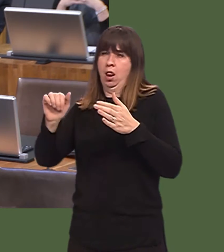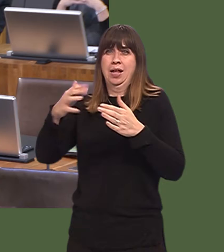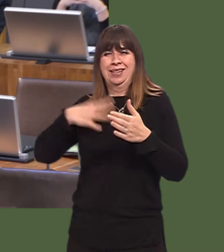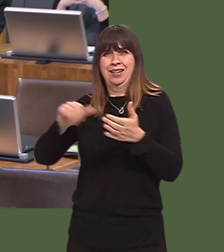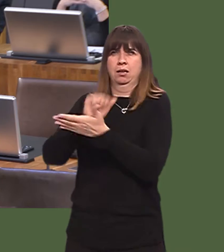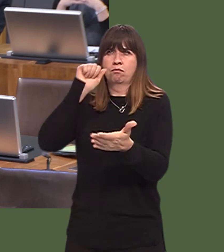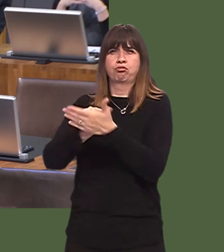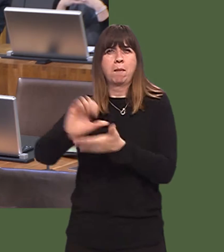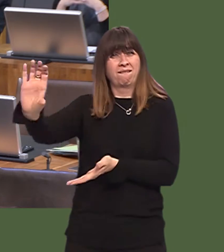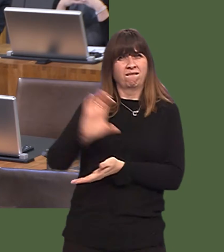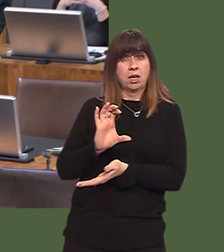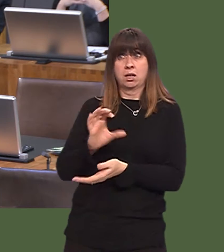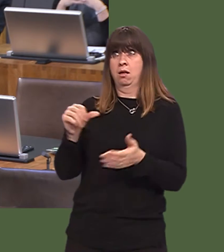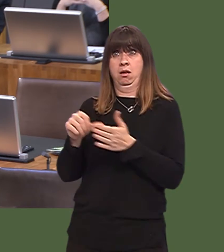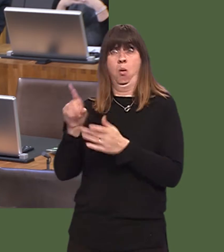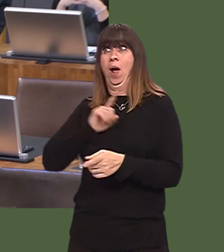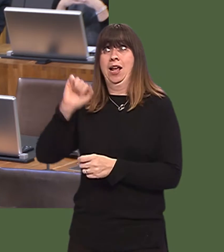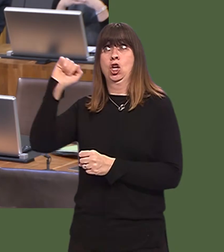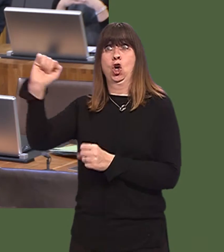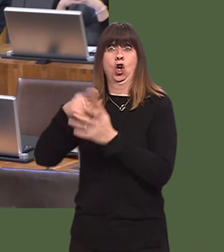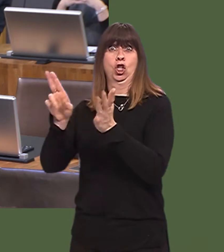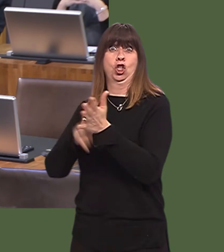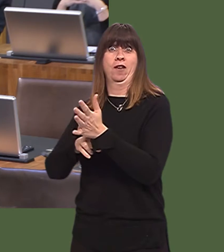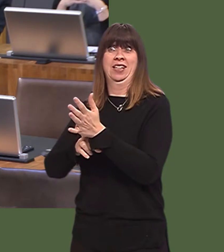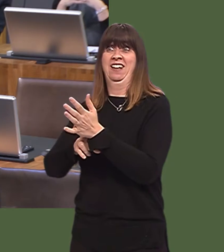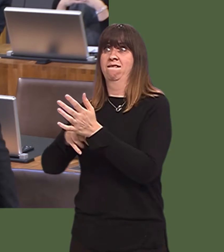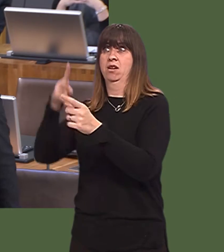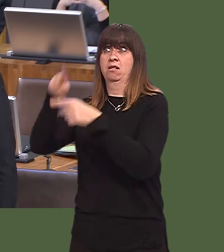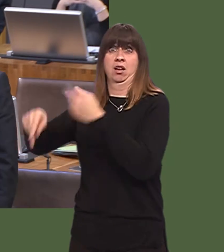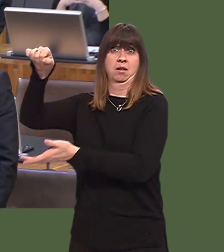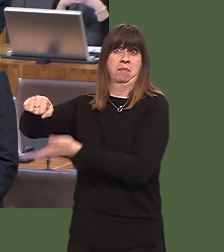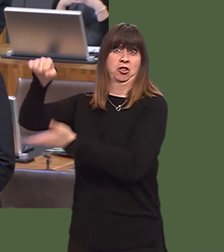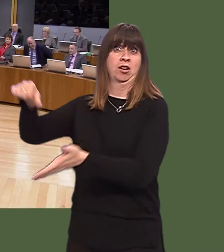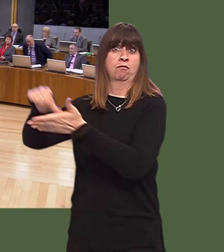funding, and not being starved of funding by his party as elsewhere in Britain. Andrew R.T.